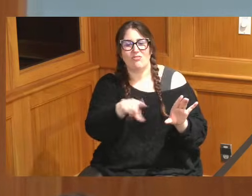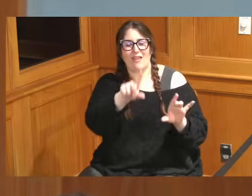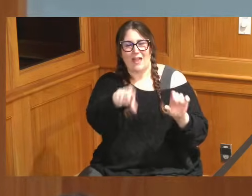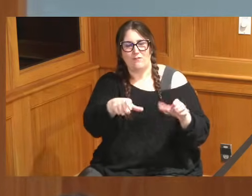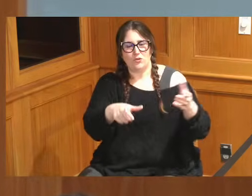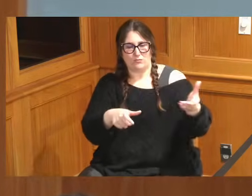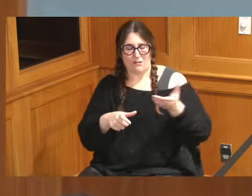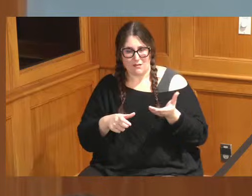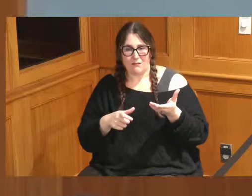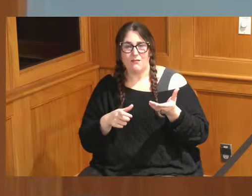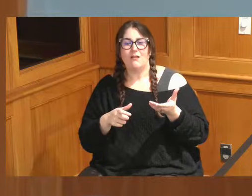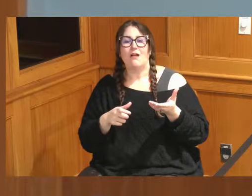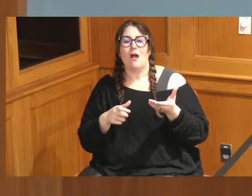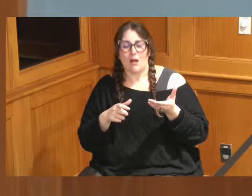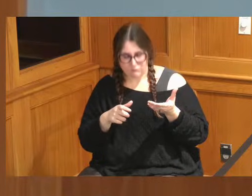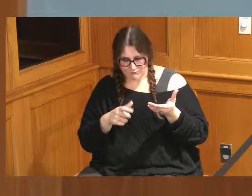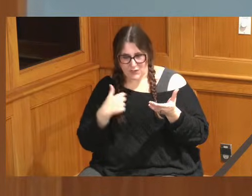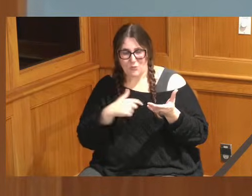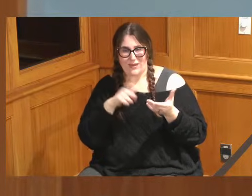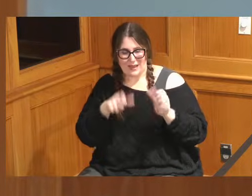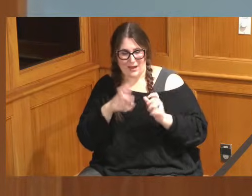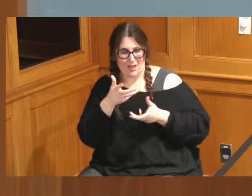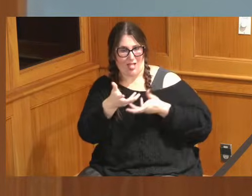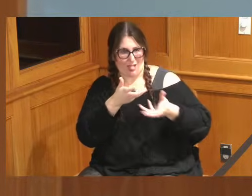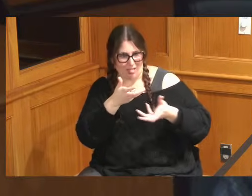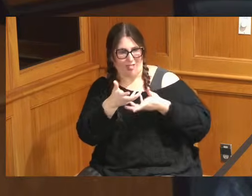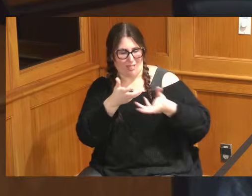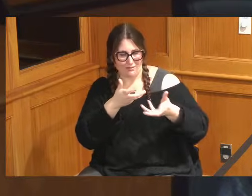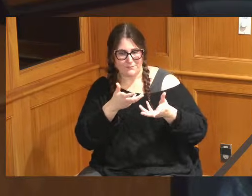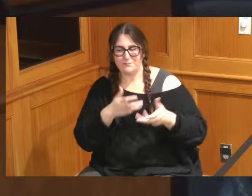that we're not able to do as effectively. Yeah. So, when we hear from them, and I don't know if